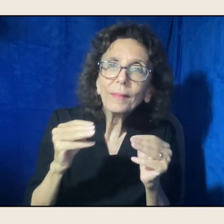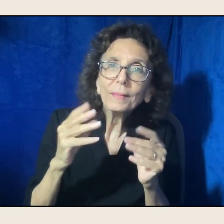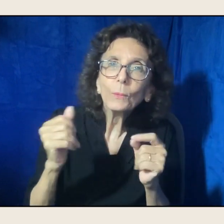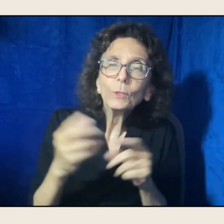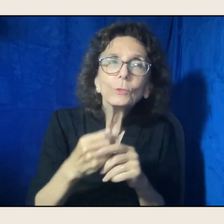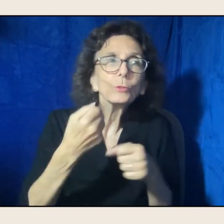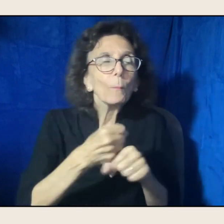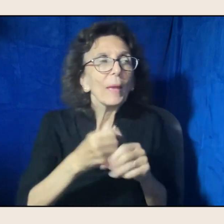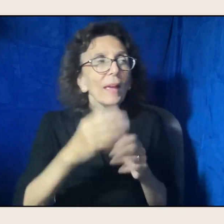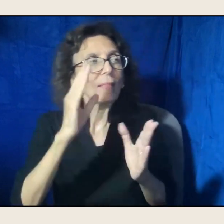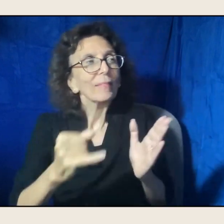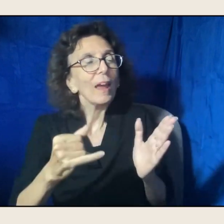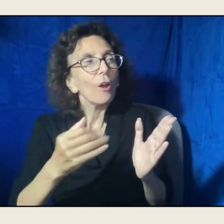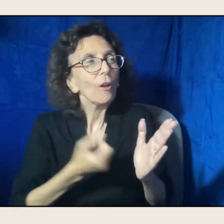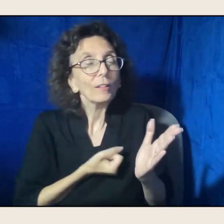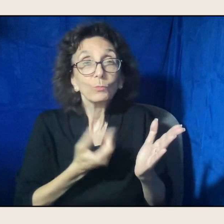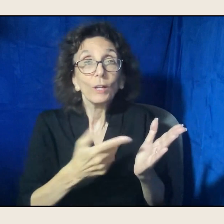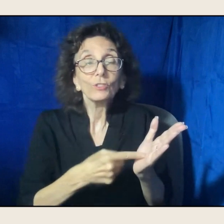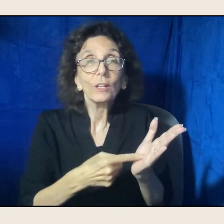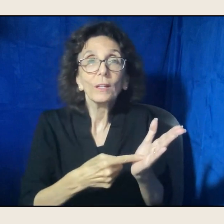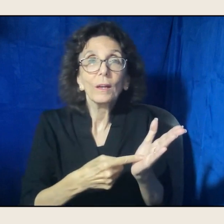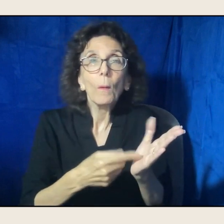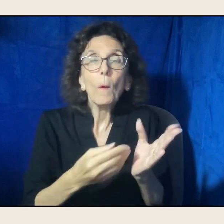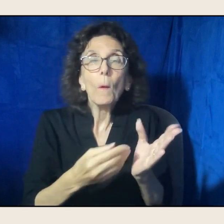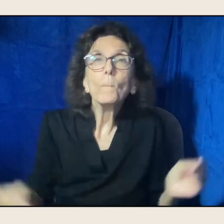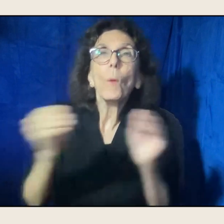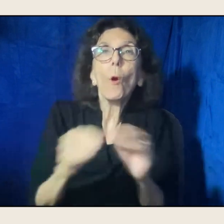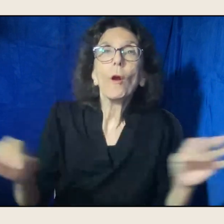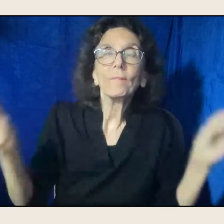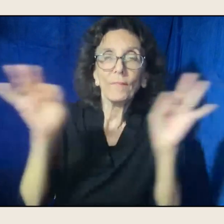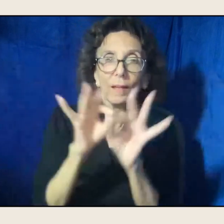that it's not just a show and tell of value,